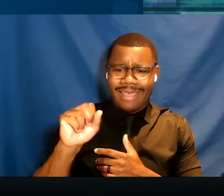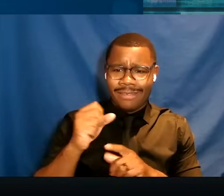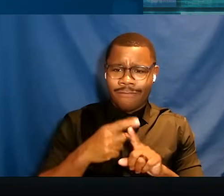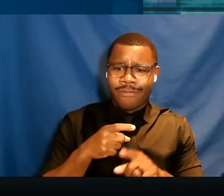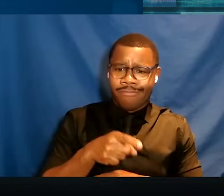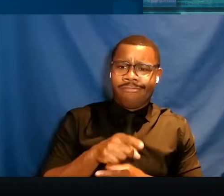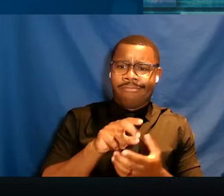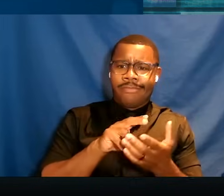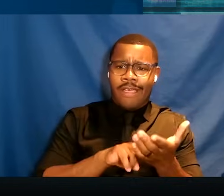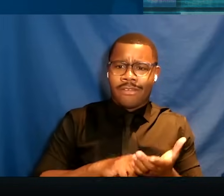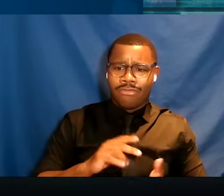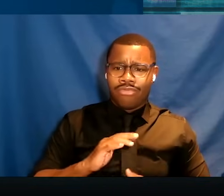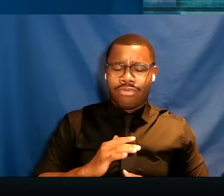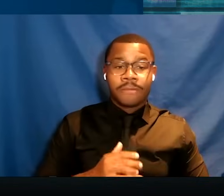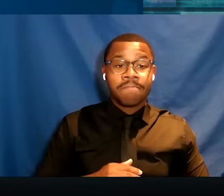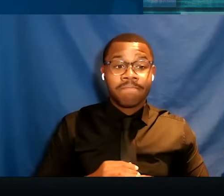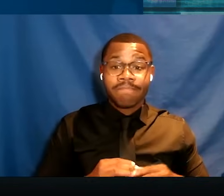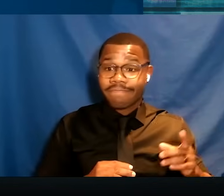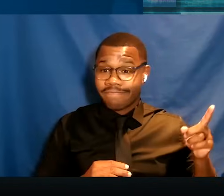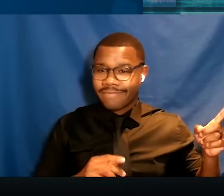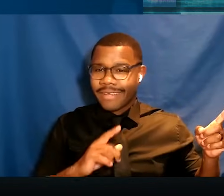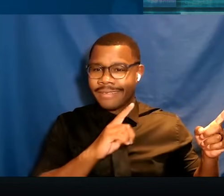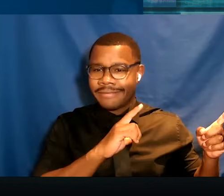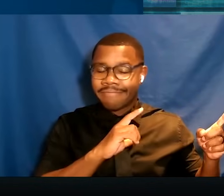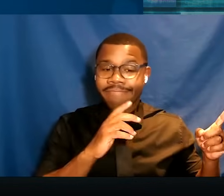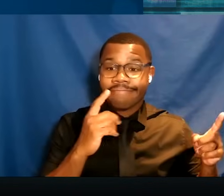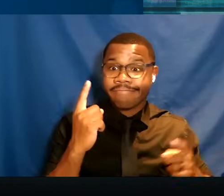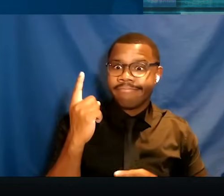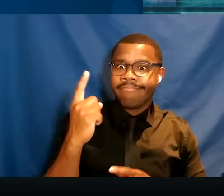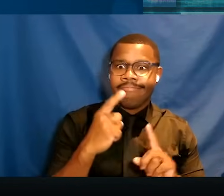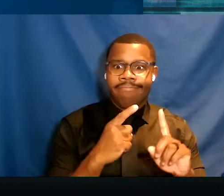One of our goals going in was trying to address the fact